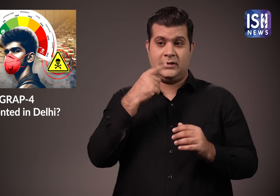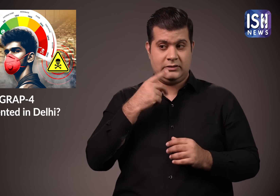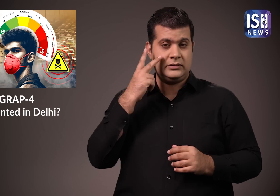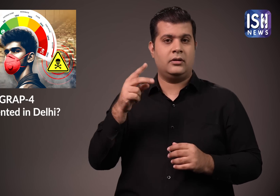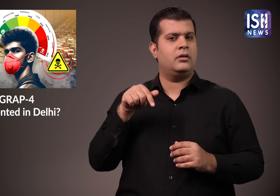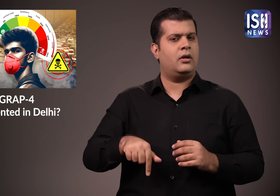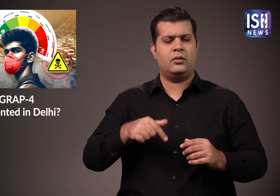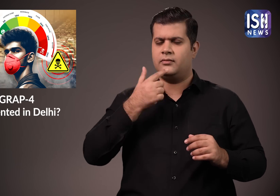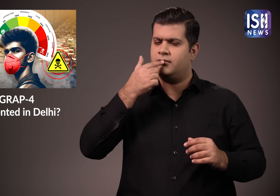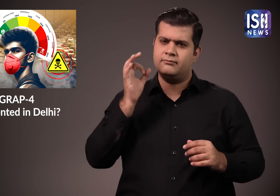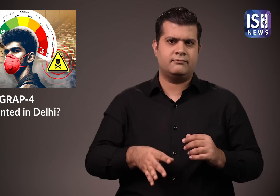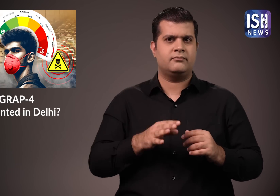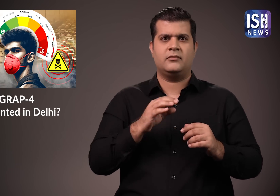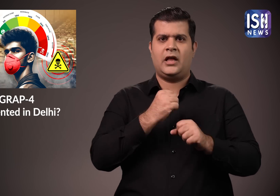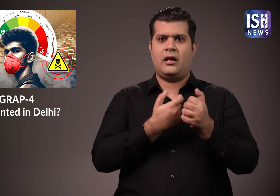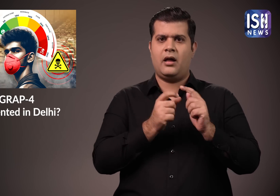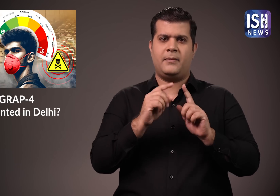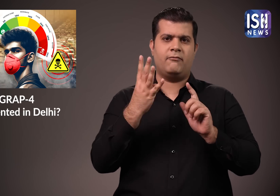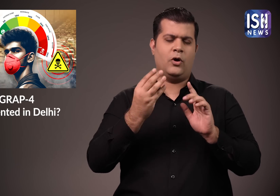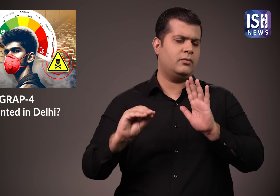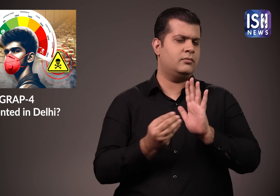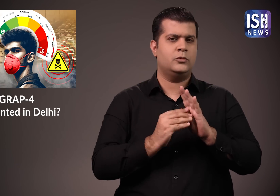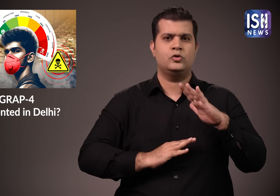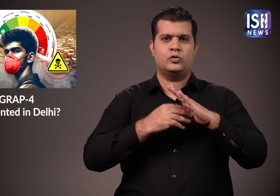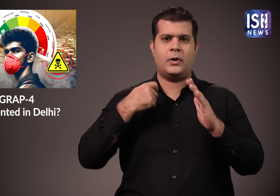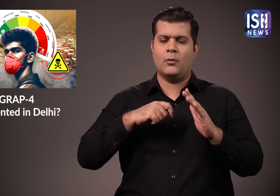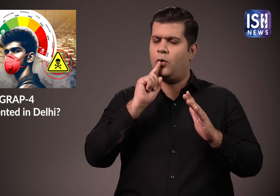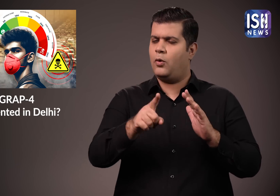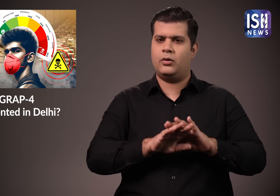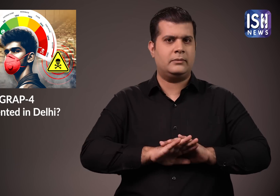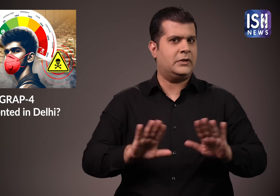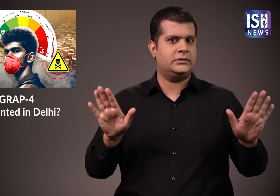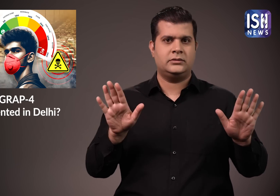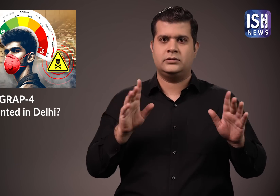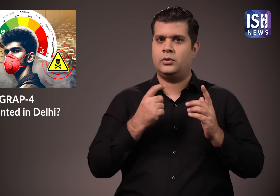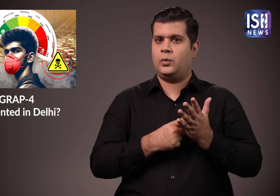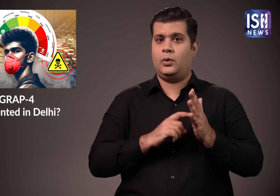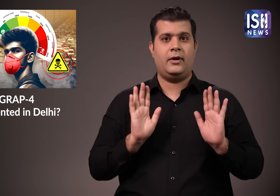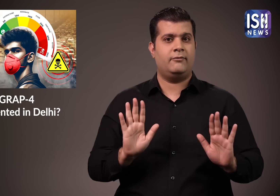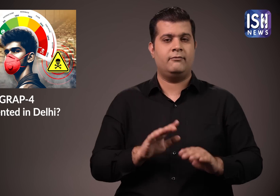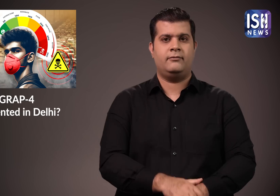They will observe first, until then GRAP-4 has to be in place as per the rule.